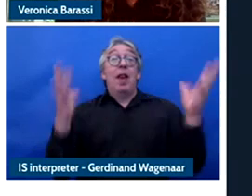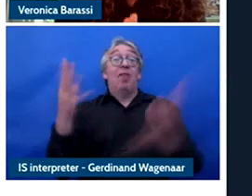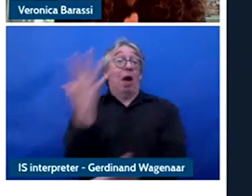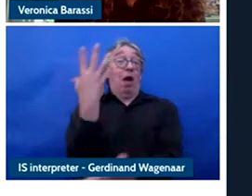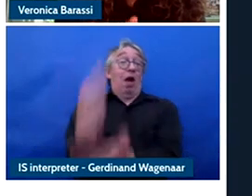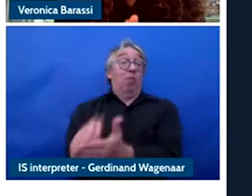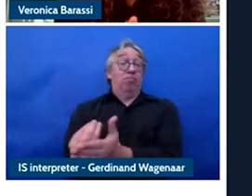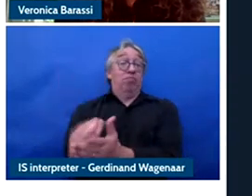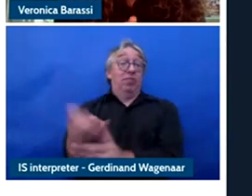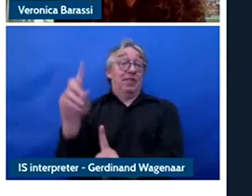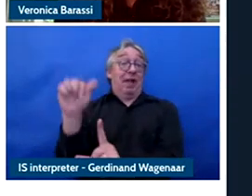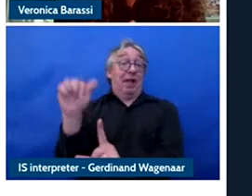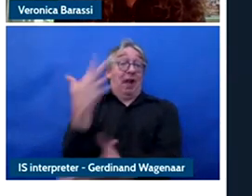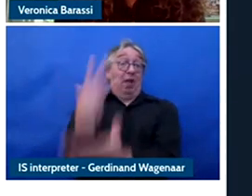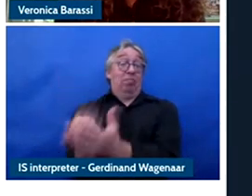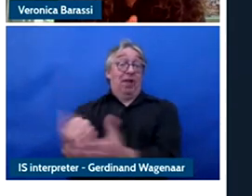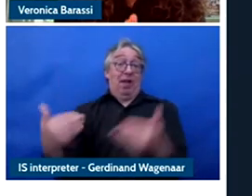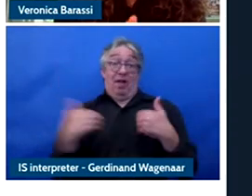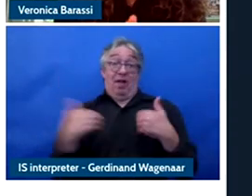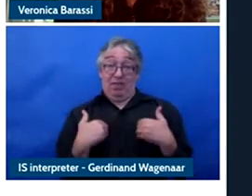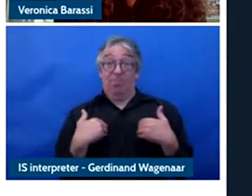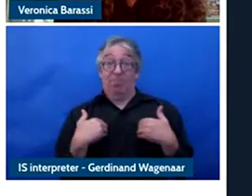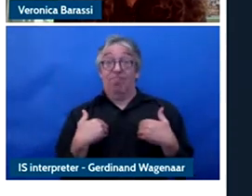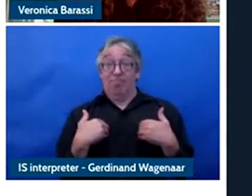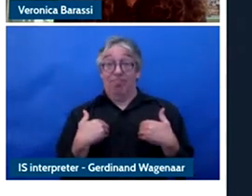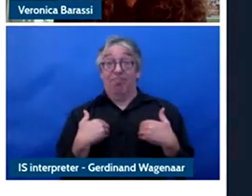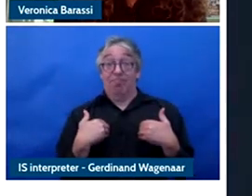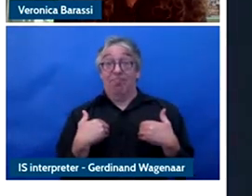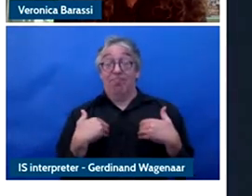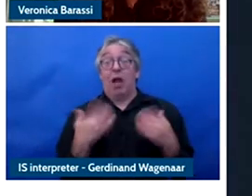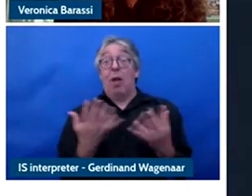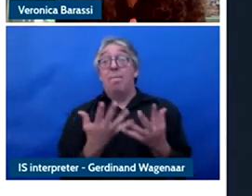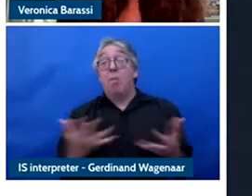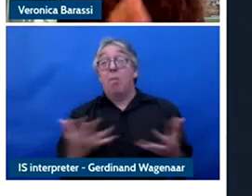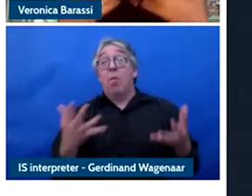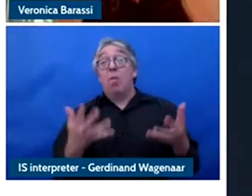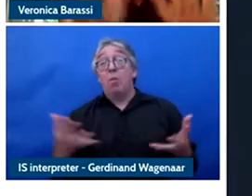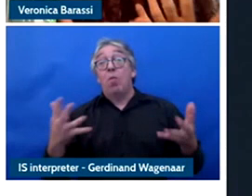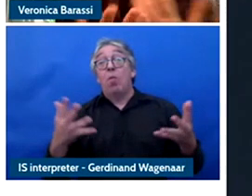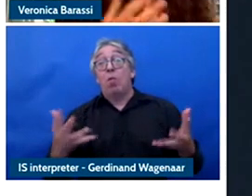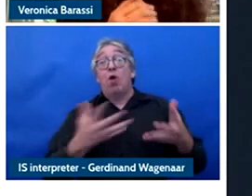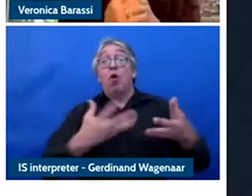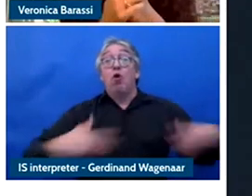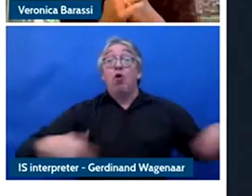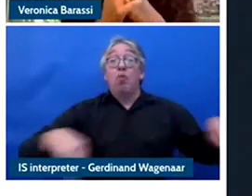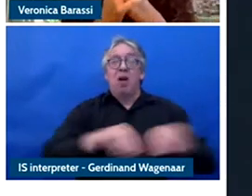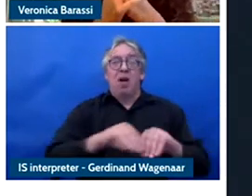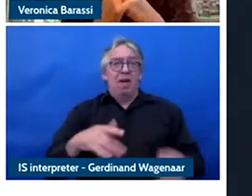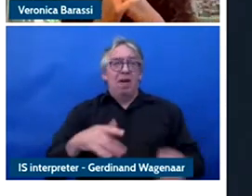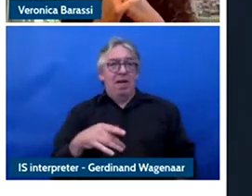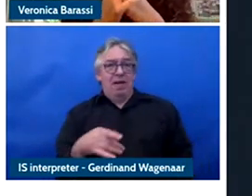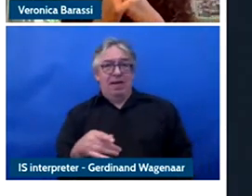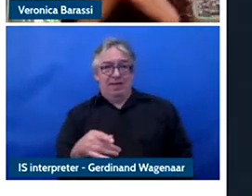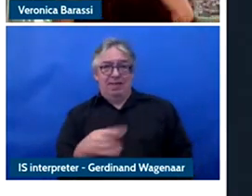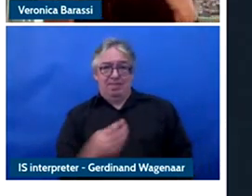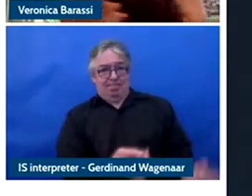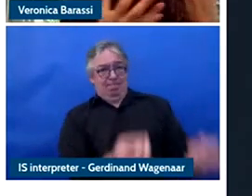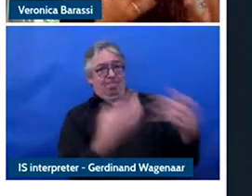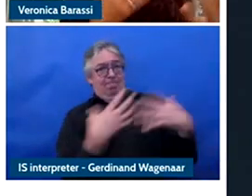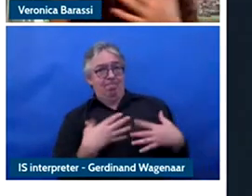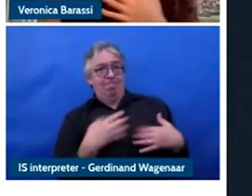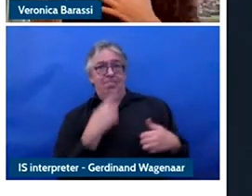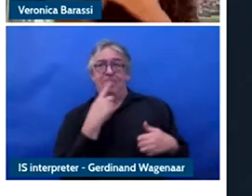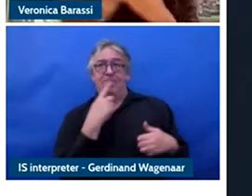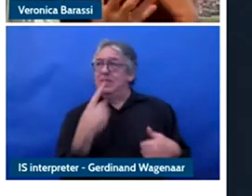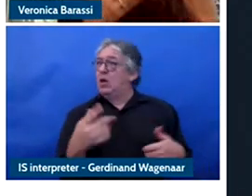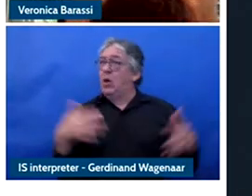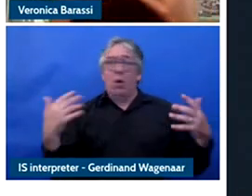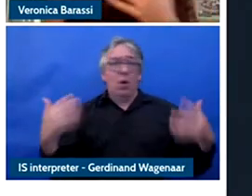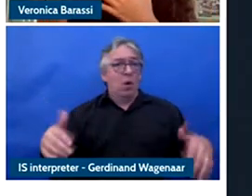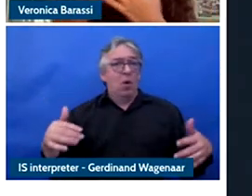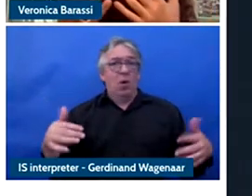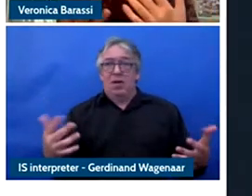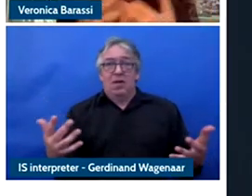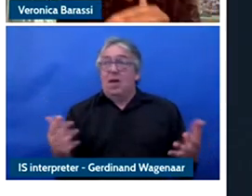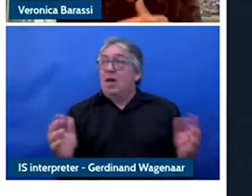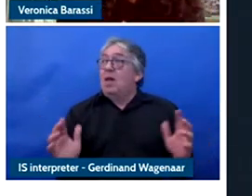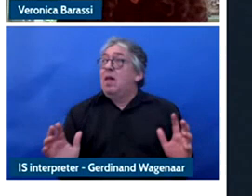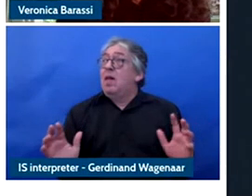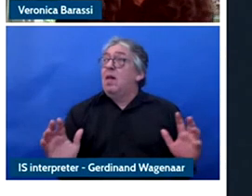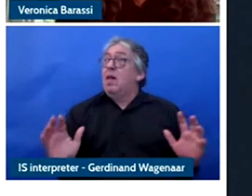talked about how they department pressured and how, it all changed quite